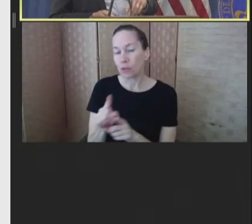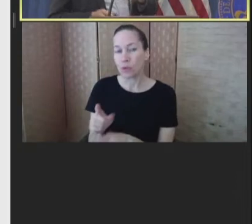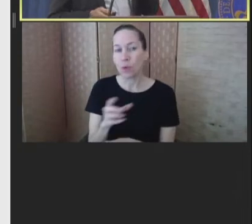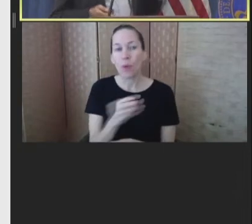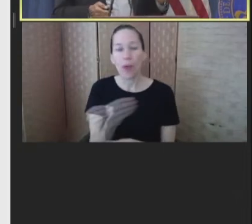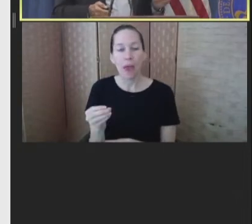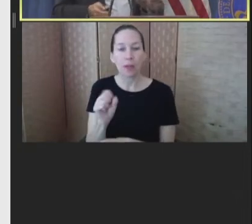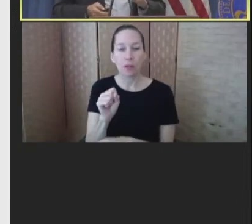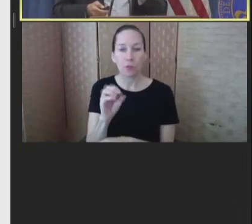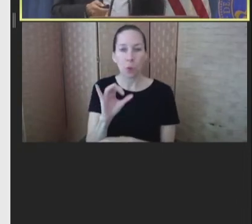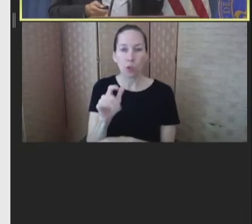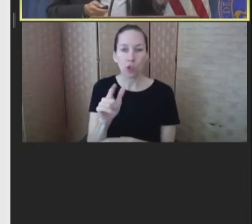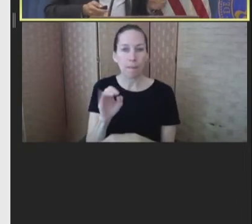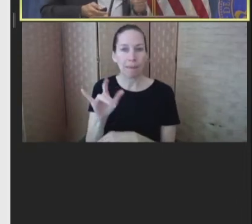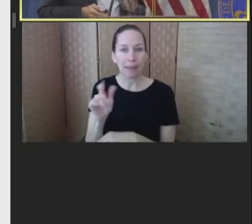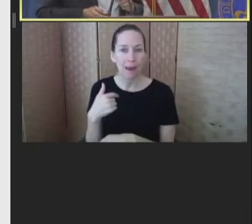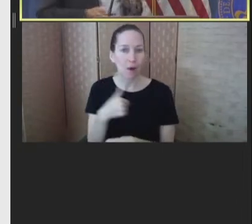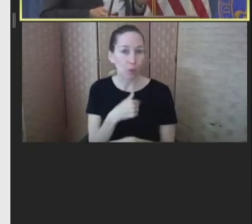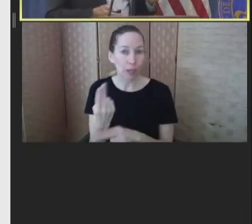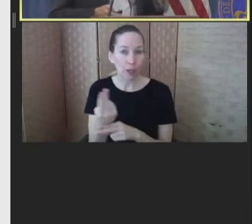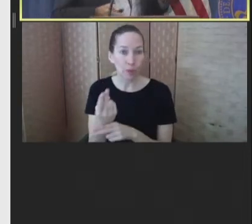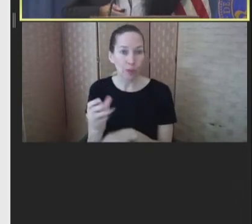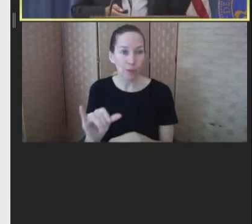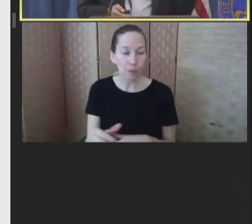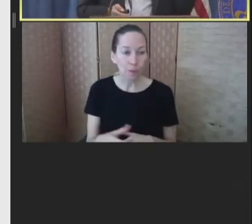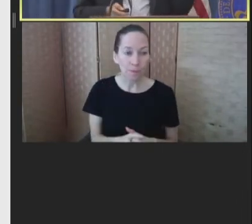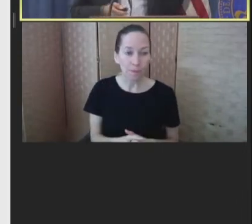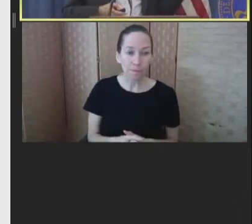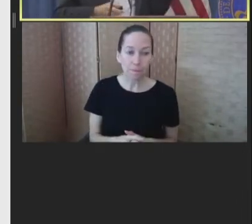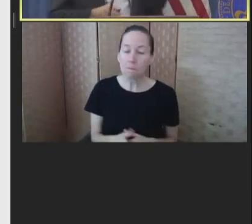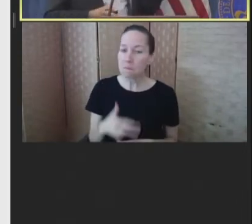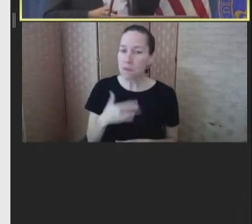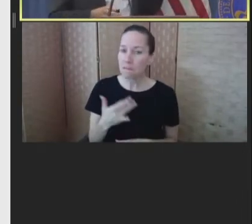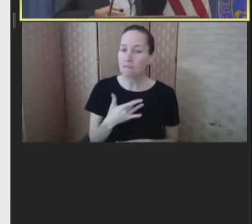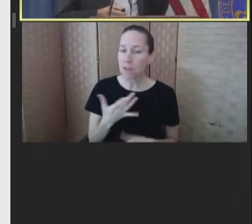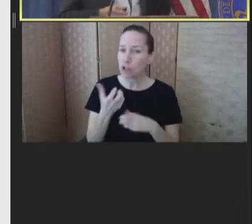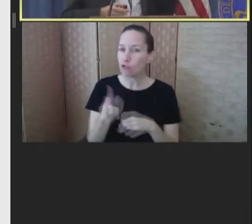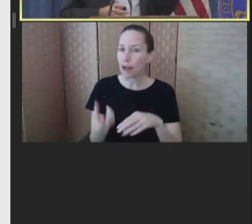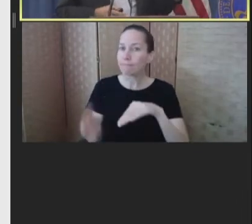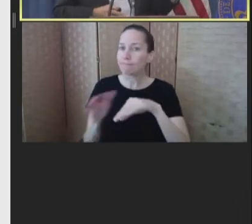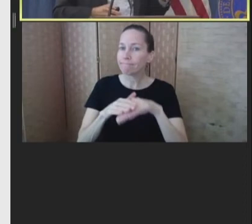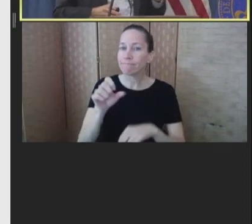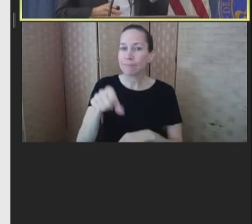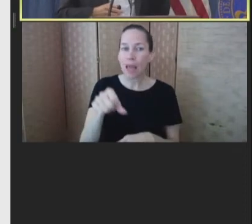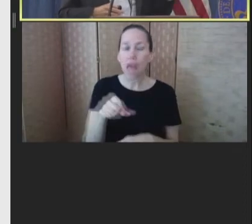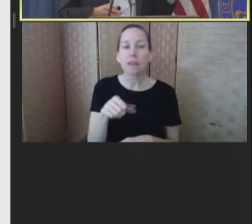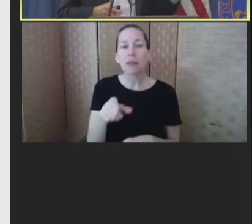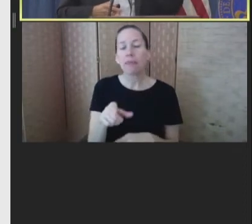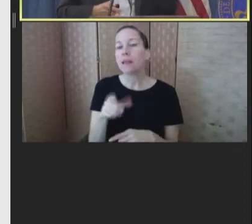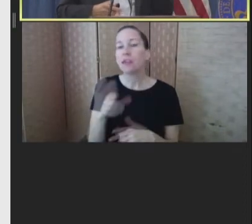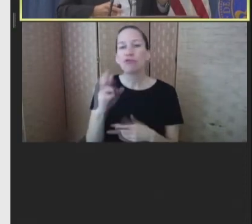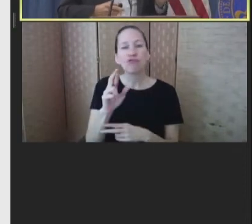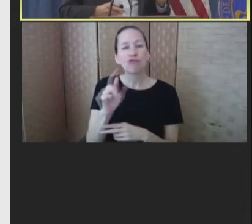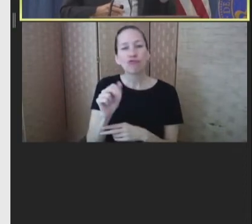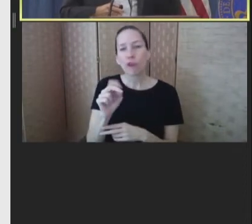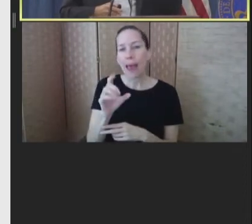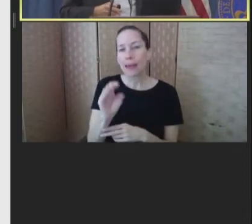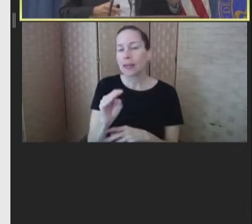We think this strategy did help inspire trust. This was just from a -- from a CASPER. This is a, you know, randomized survey in Marin County that was conducted last month. The bottom bar